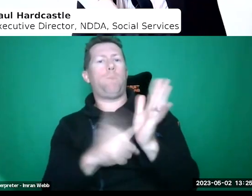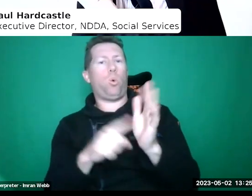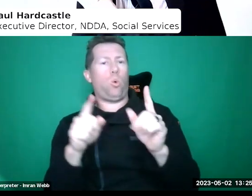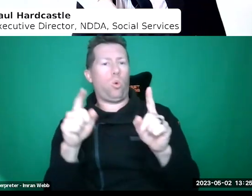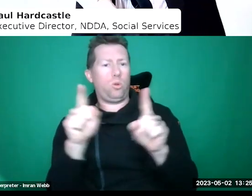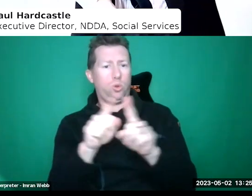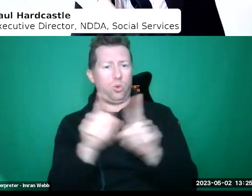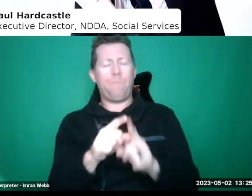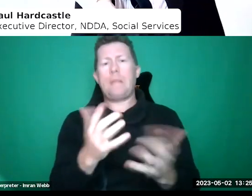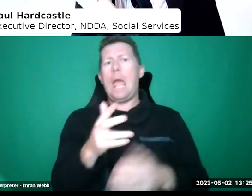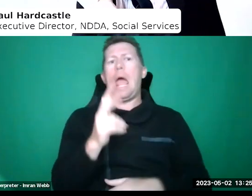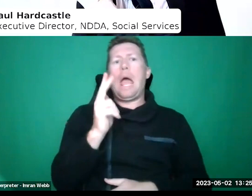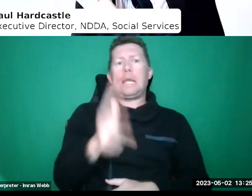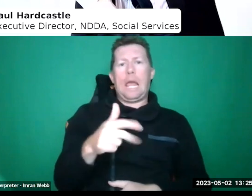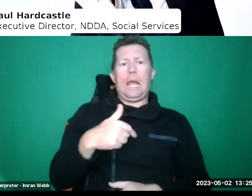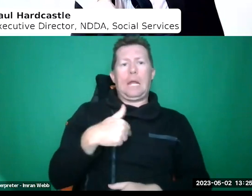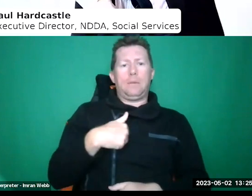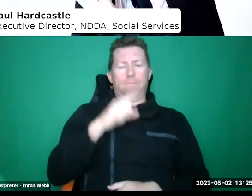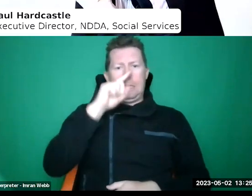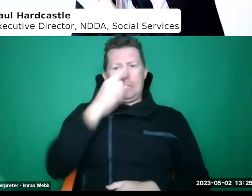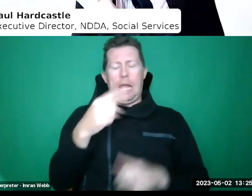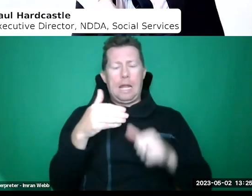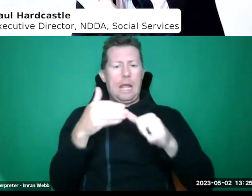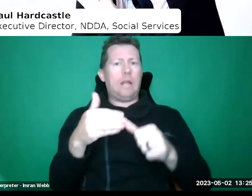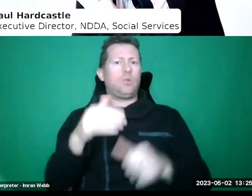Again, we won't be able to get to all of the questions that have been asked